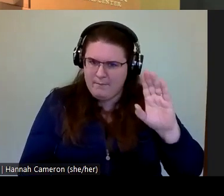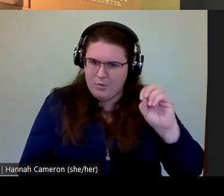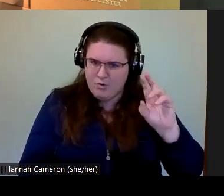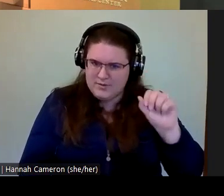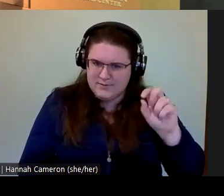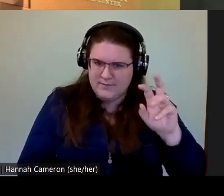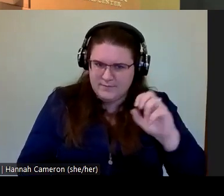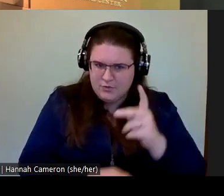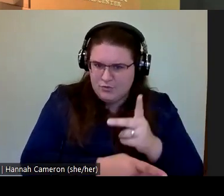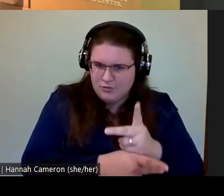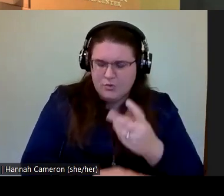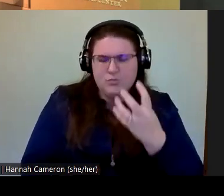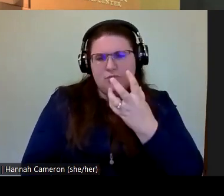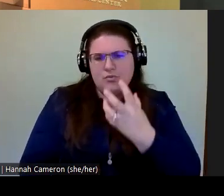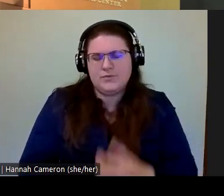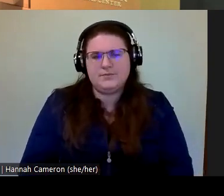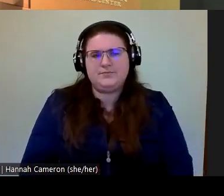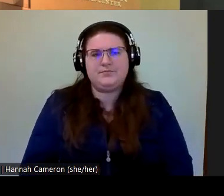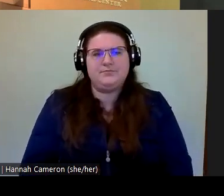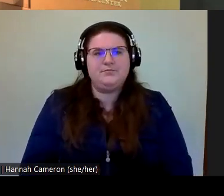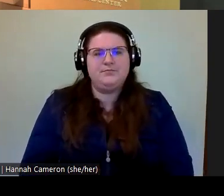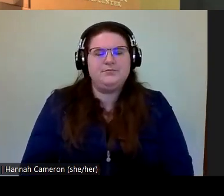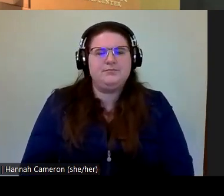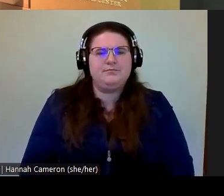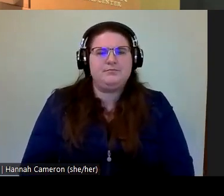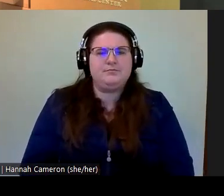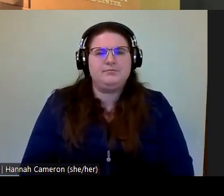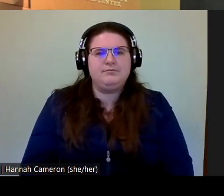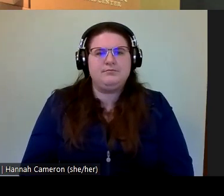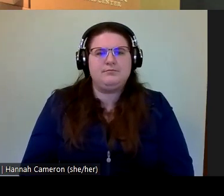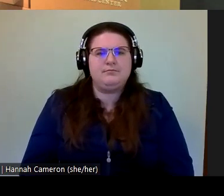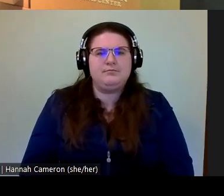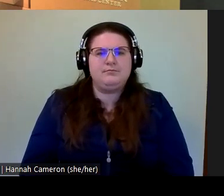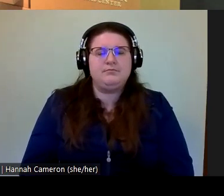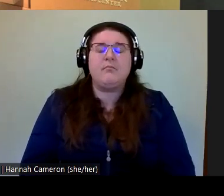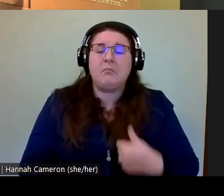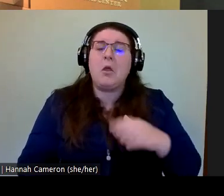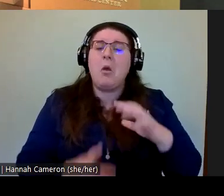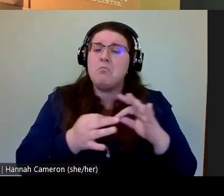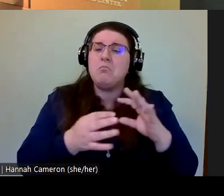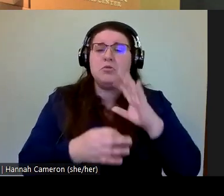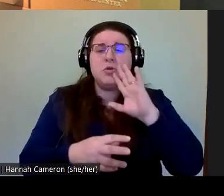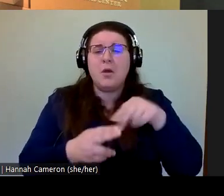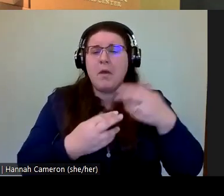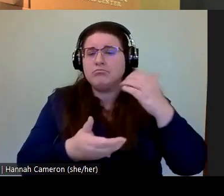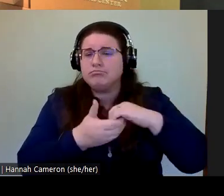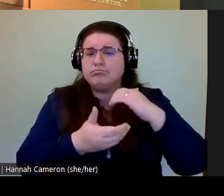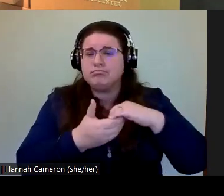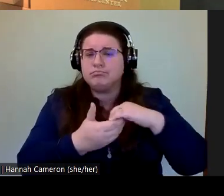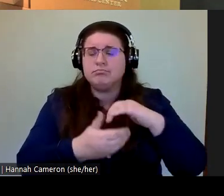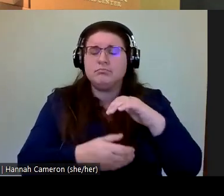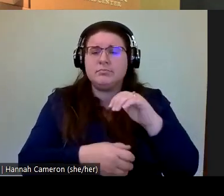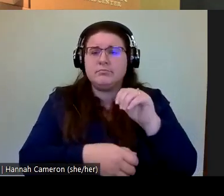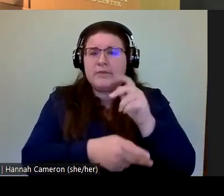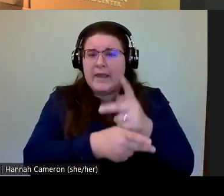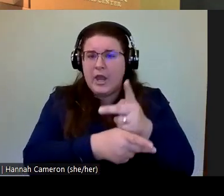about collaborative care uh but as I mentioned in the original impact study we got a lot of patients